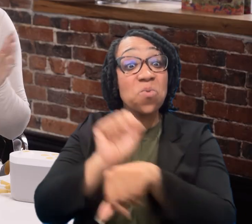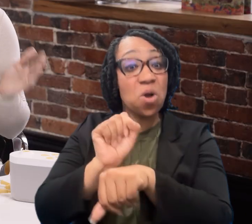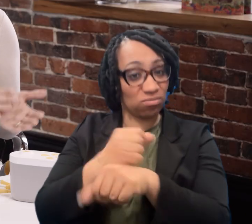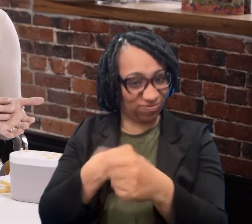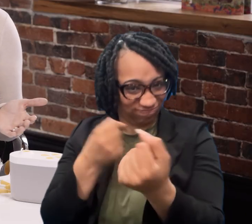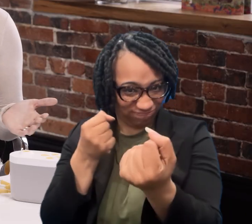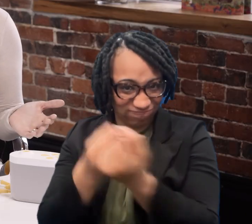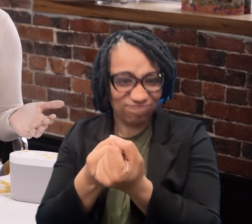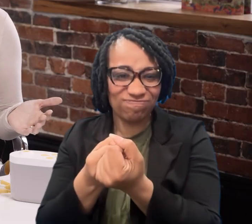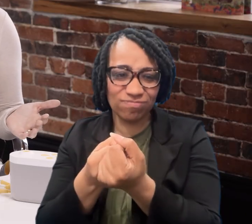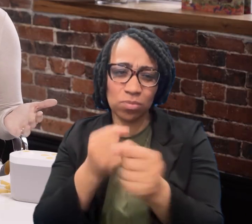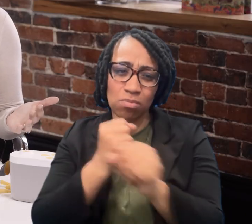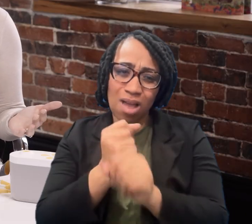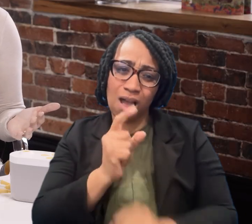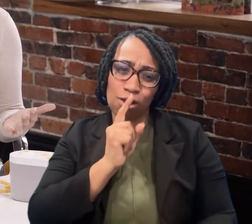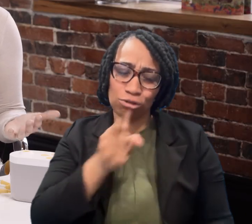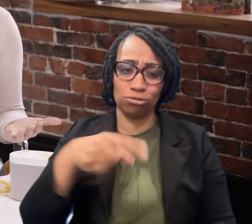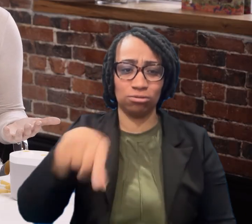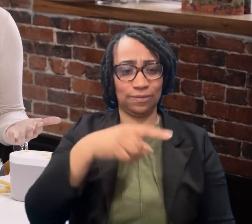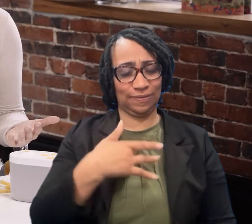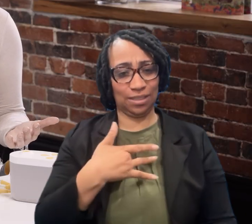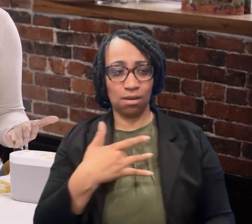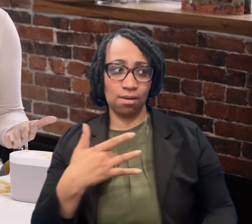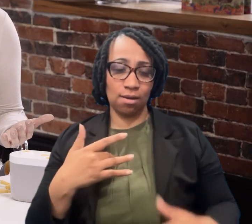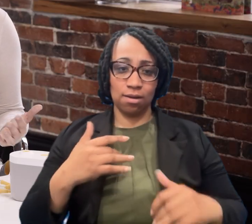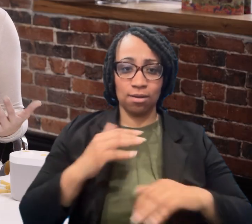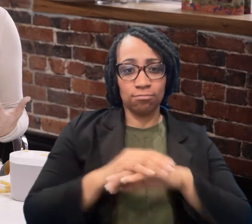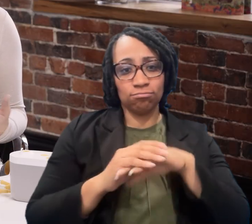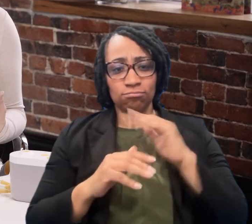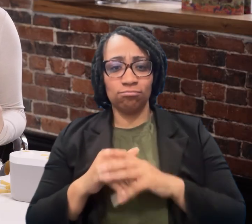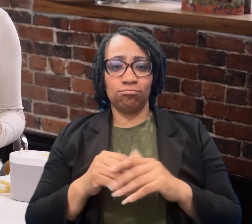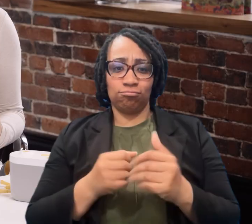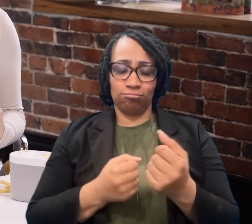from pregnancy all the way through parenting and even a return to work. We want to make sure that